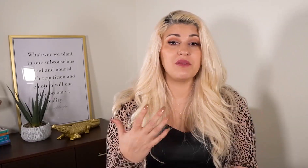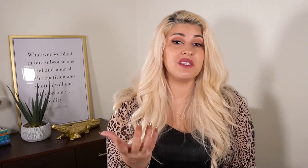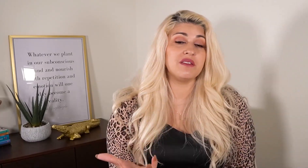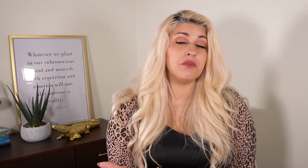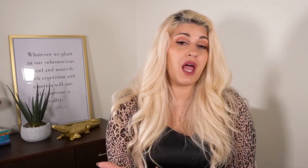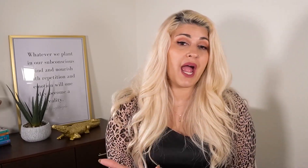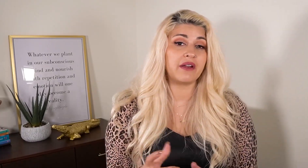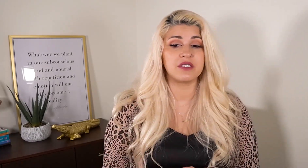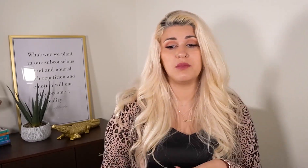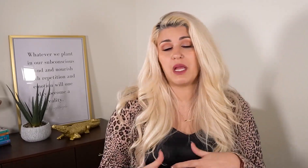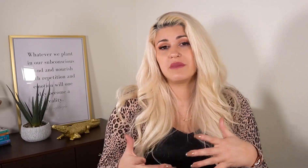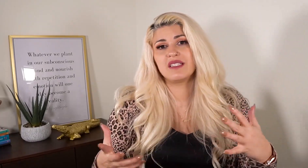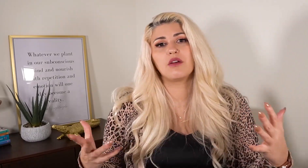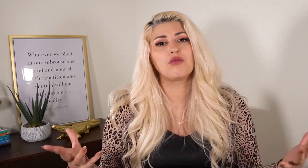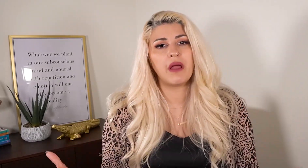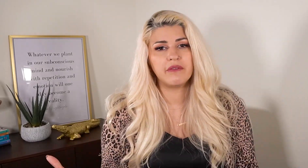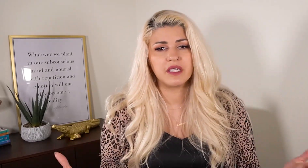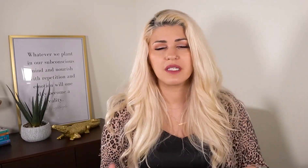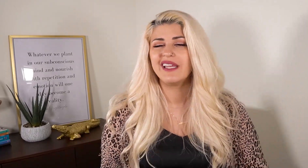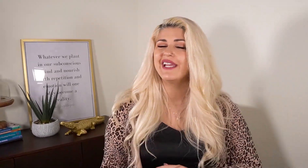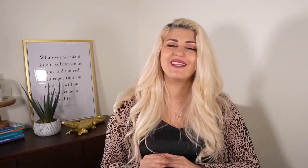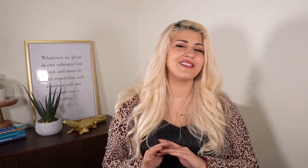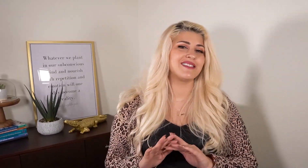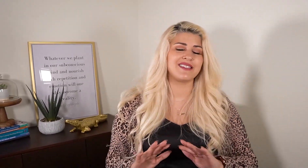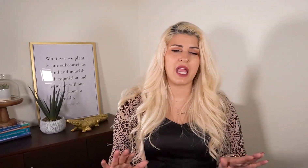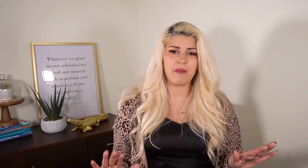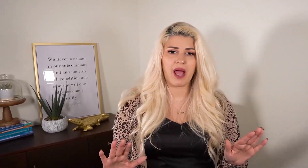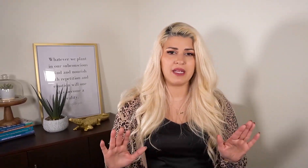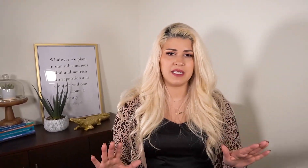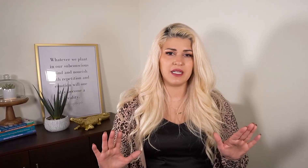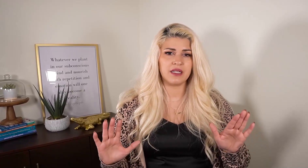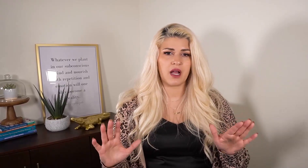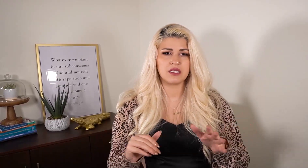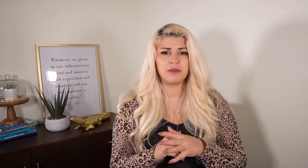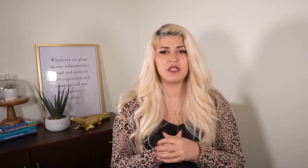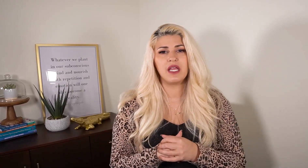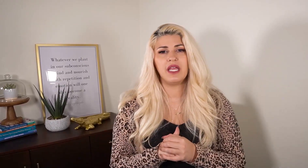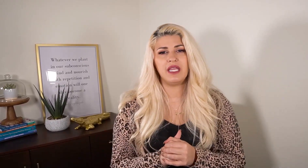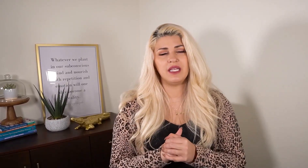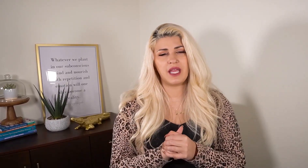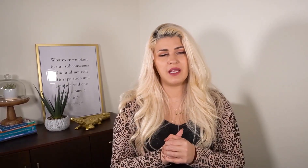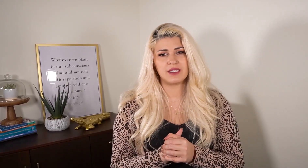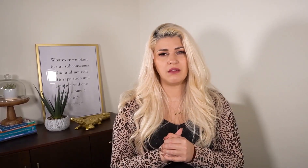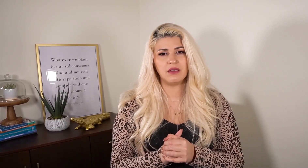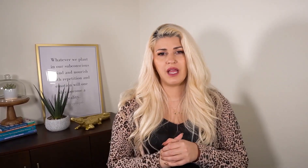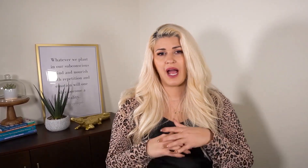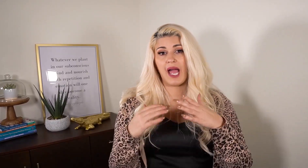sometimes it's implied or sometimes it's irrelevant. It's the same idea and concept in ASL.